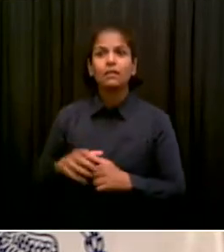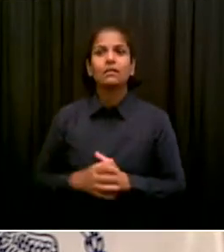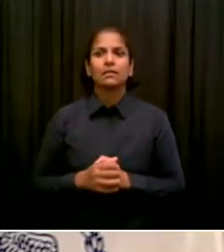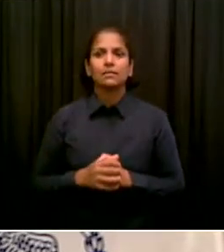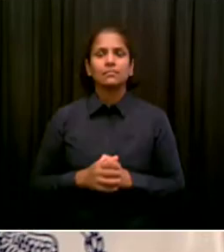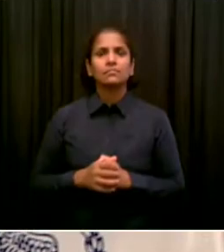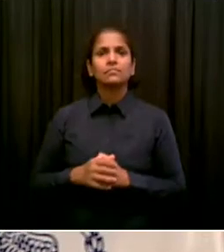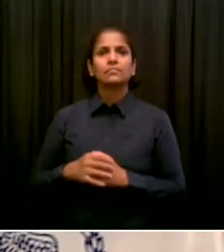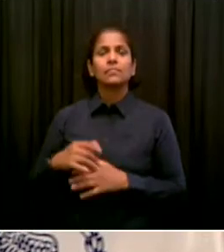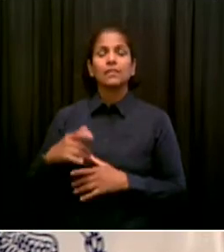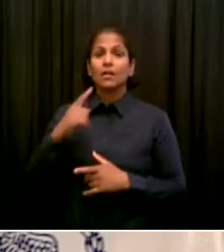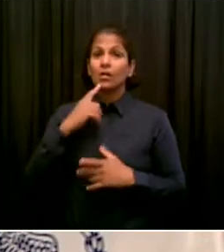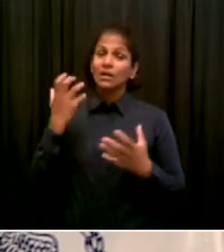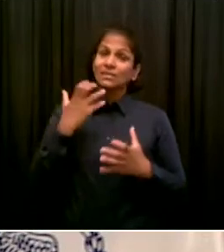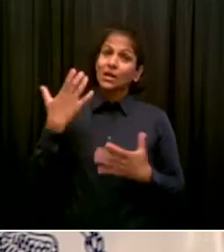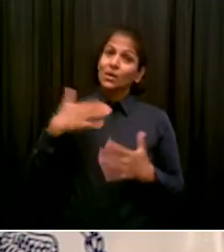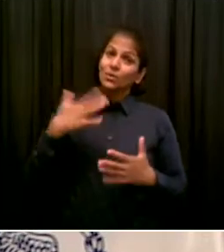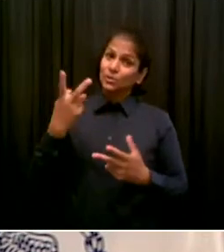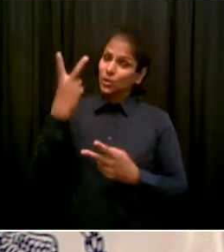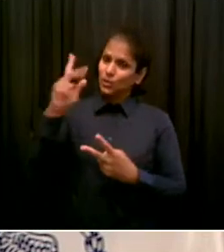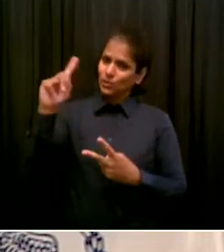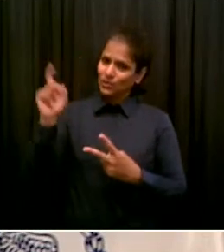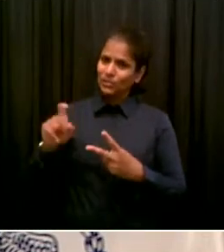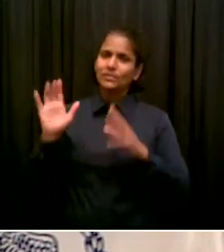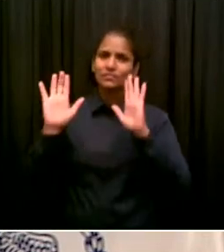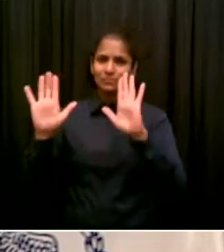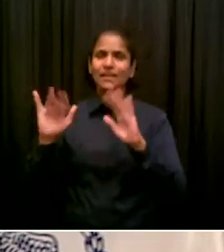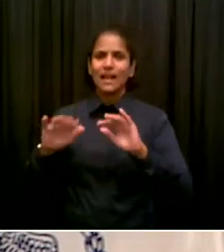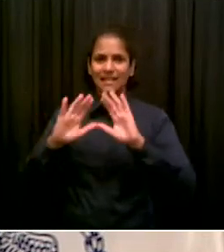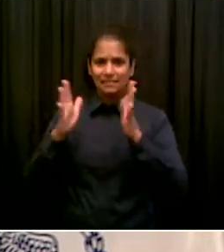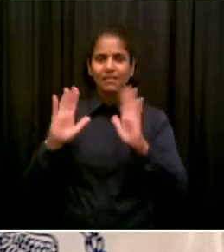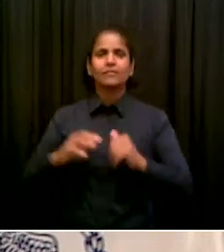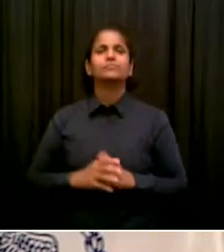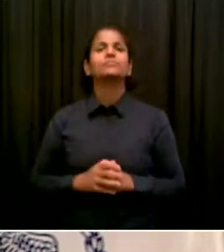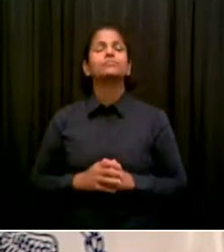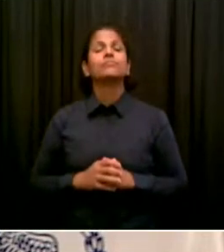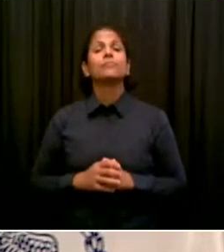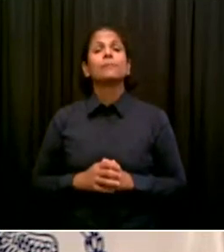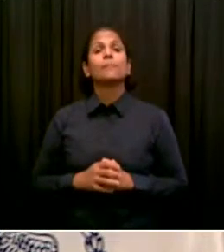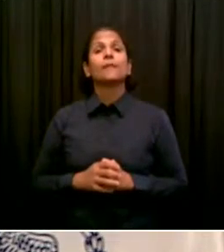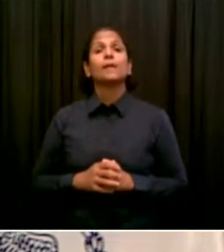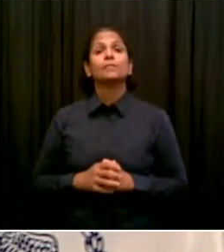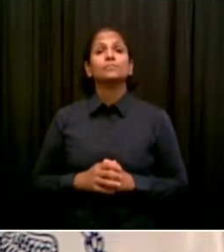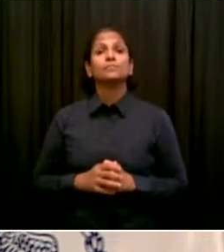THERE? THAT IS SETRTY CHBUT I WILL